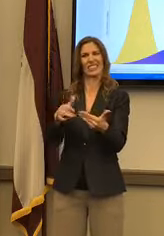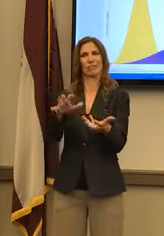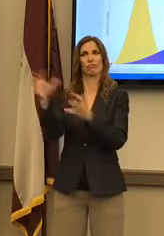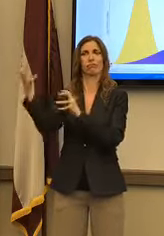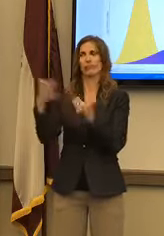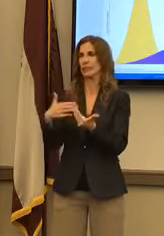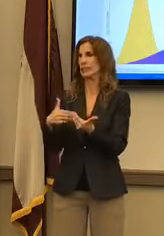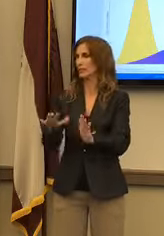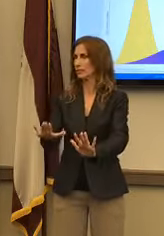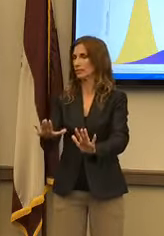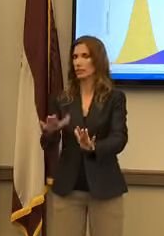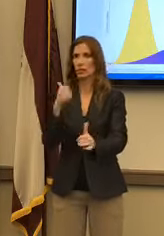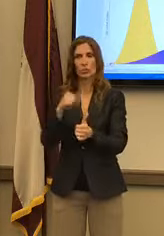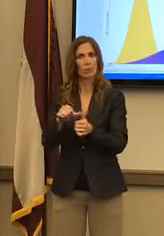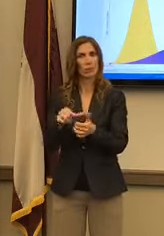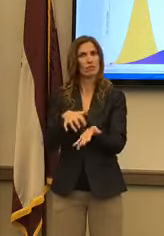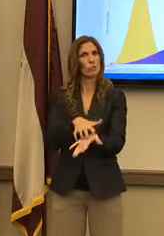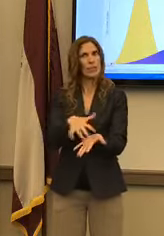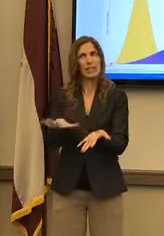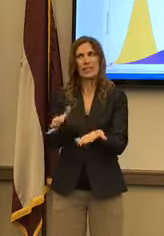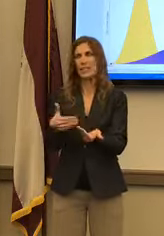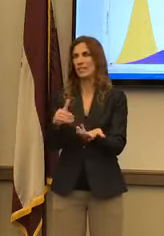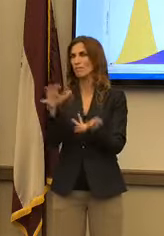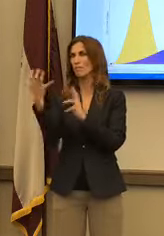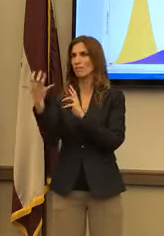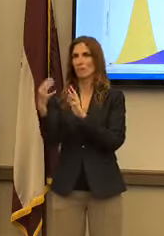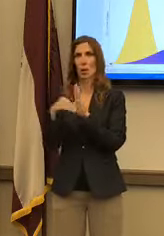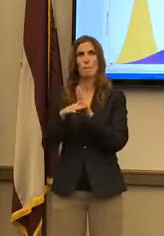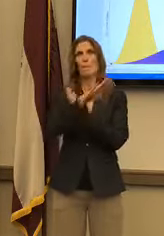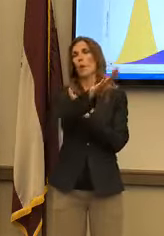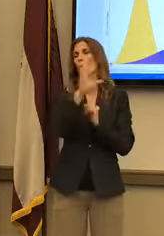remind everybody that it's fragile and very very easy to send these numbers